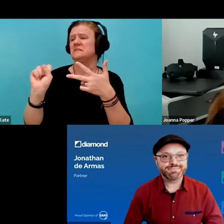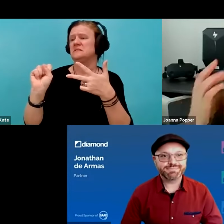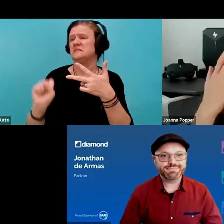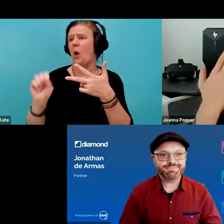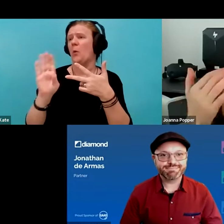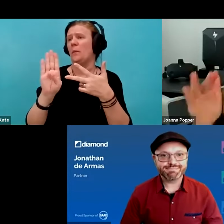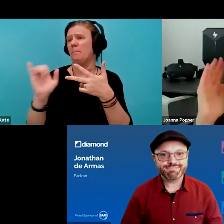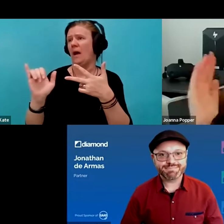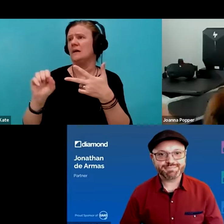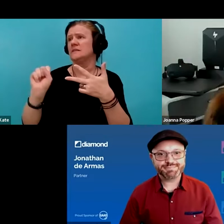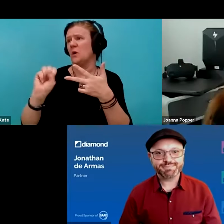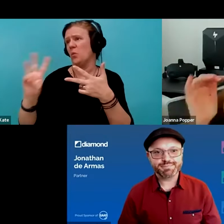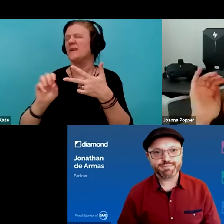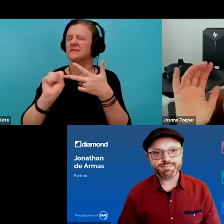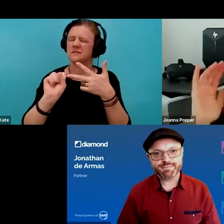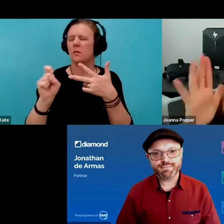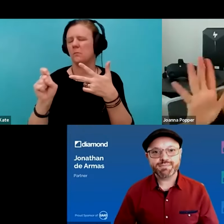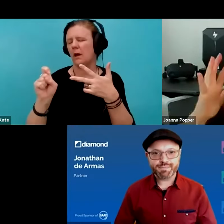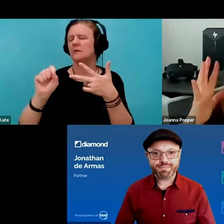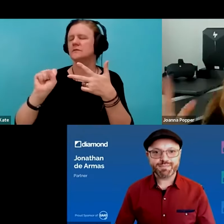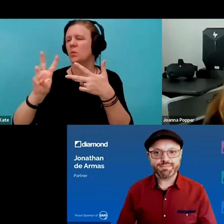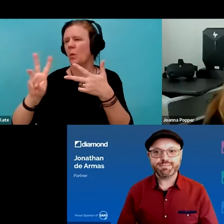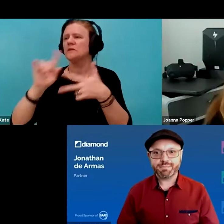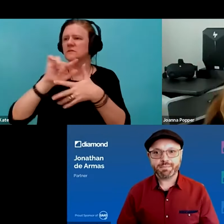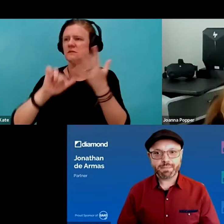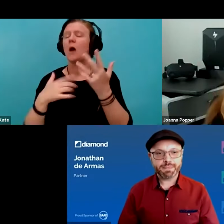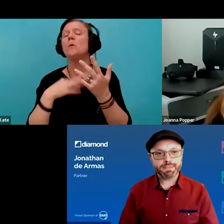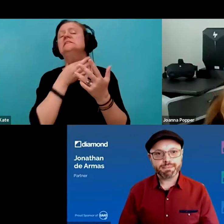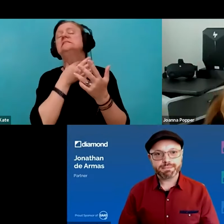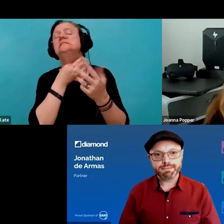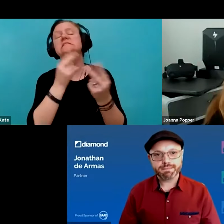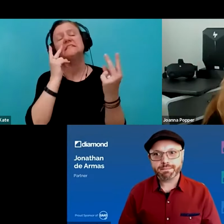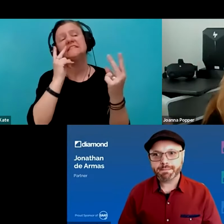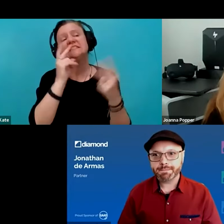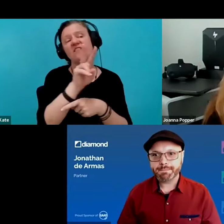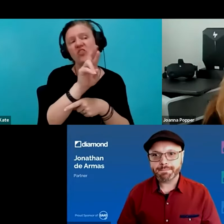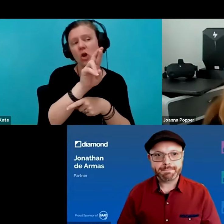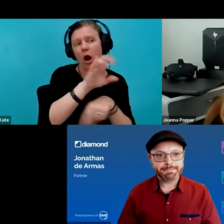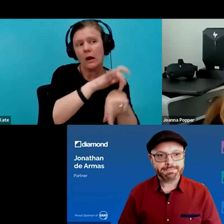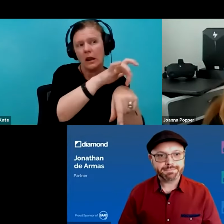media exec, but with a different frame the frame of. Let me see as much virtual reality as possible. And at that point.